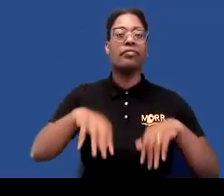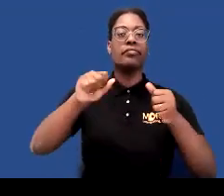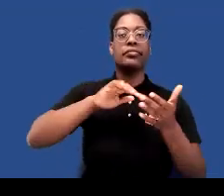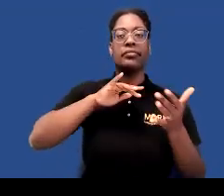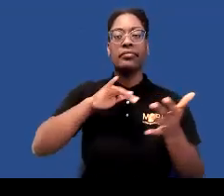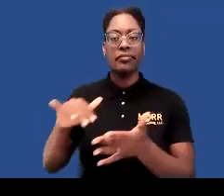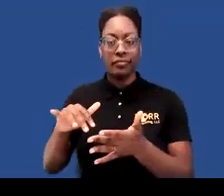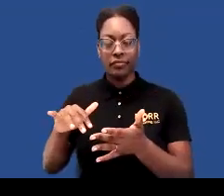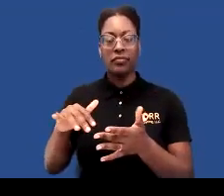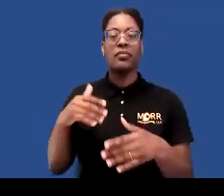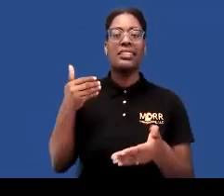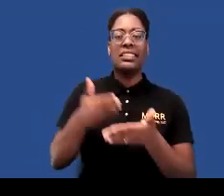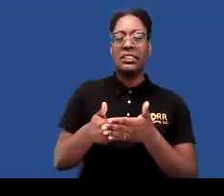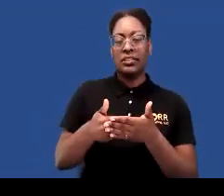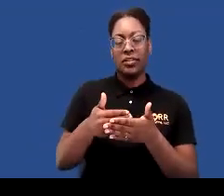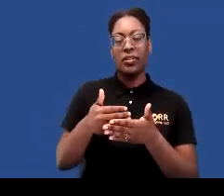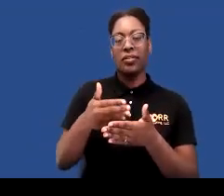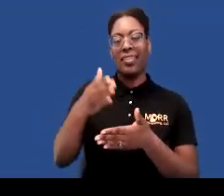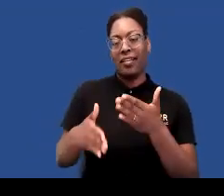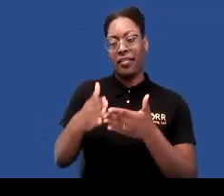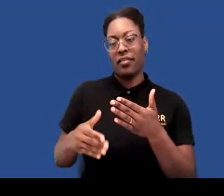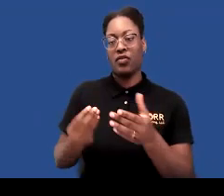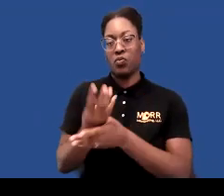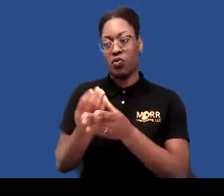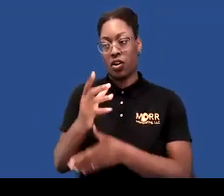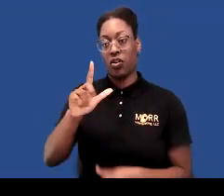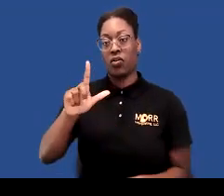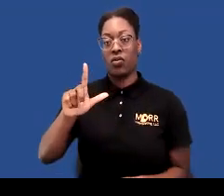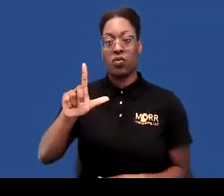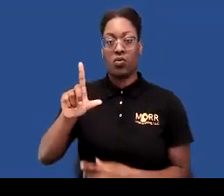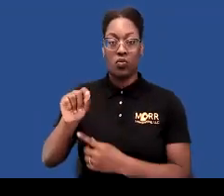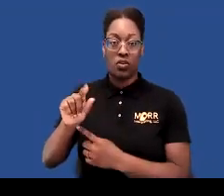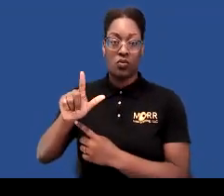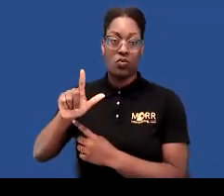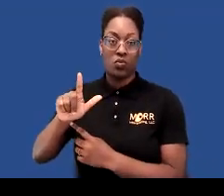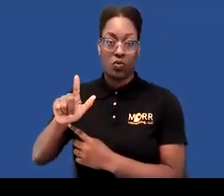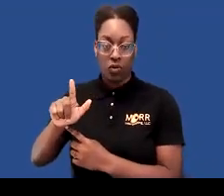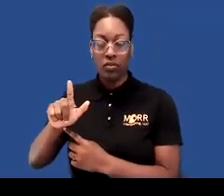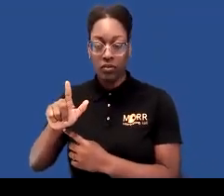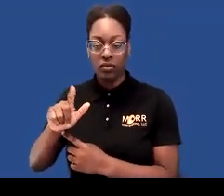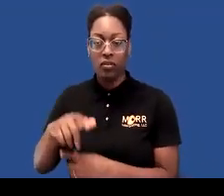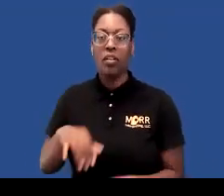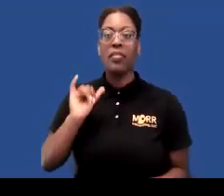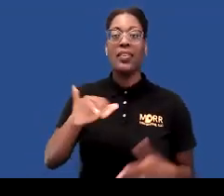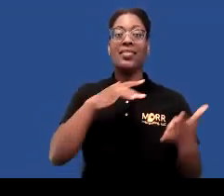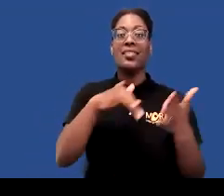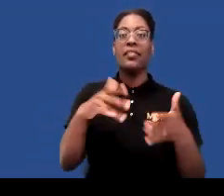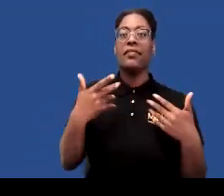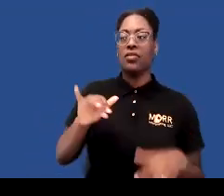near the end of Spring 2020, when most institutions had pivoted to remote or online learning. The study was IRB approved but small,